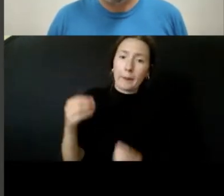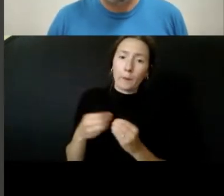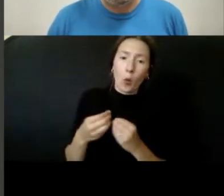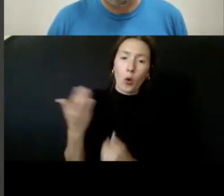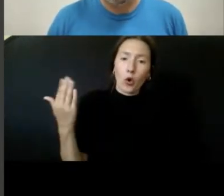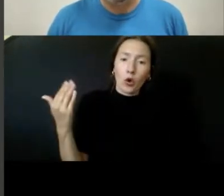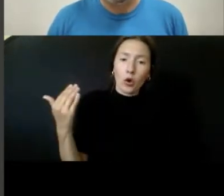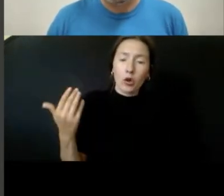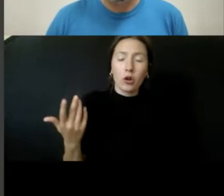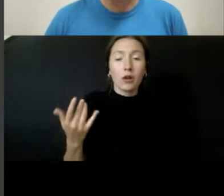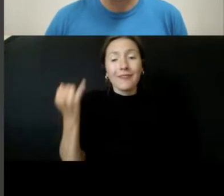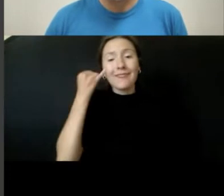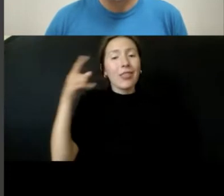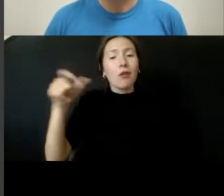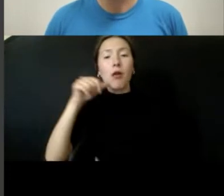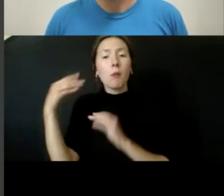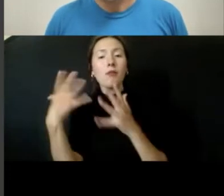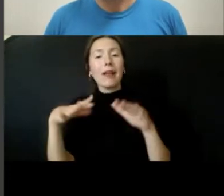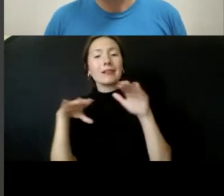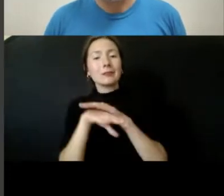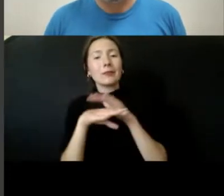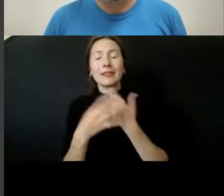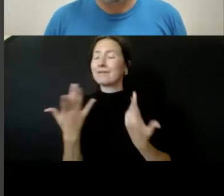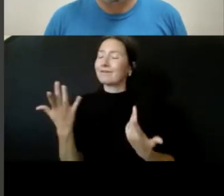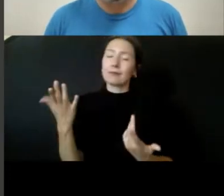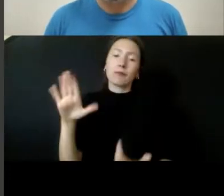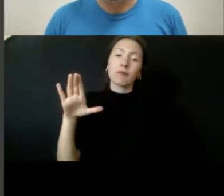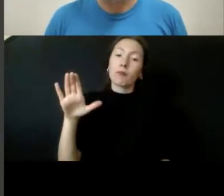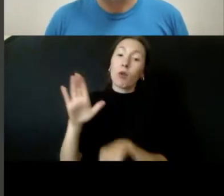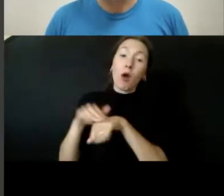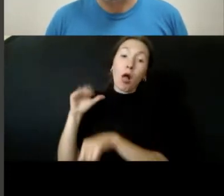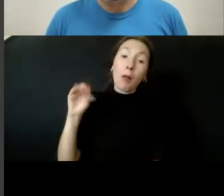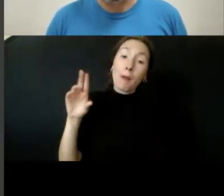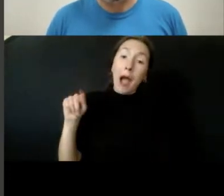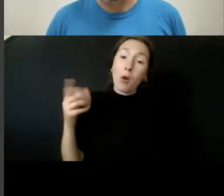accessibility built into the workflow of something like storyline or rise where as soon as i add an